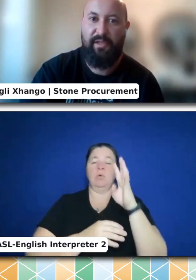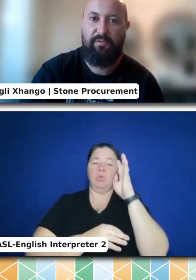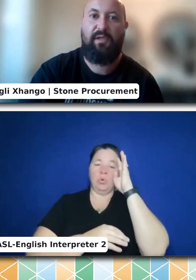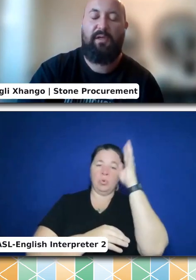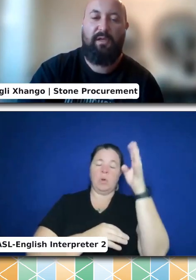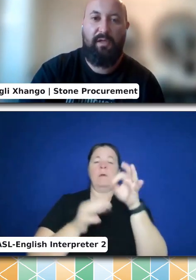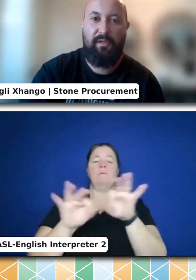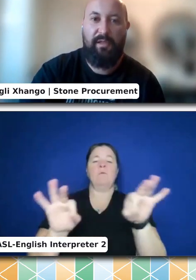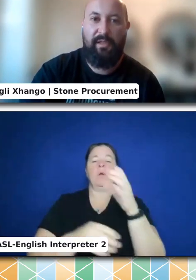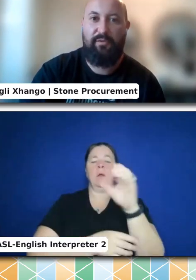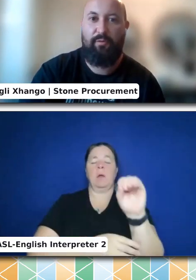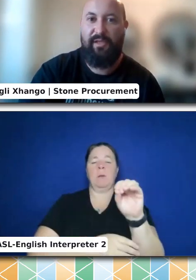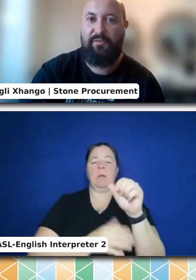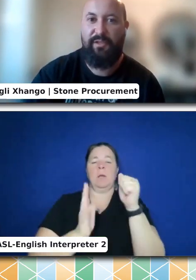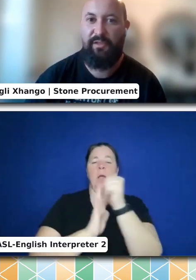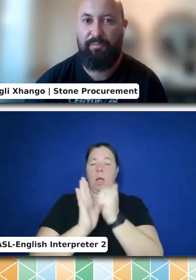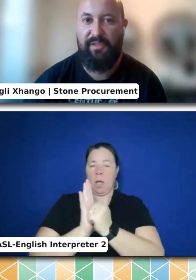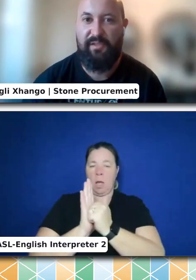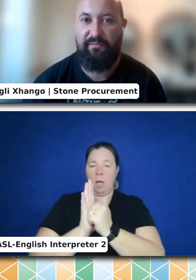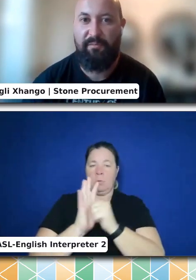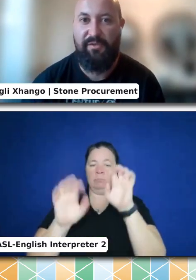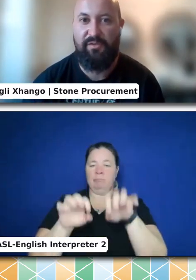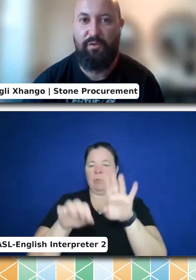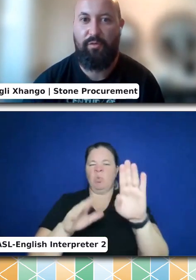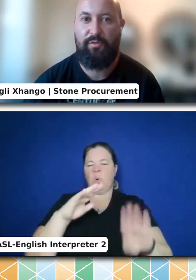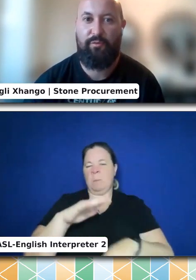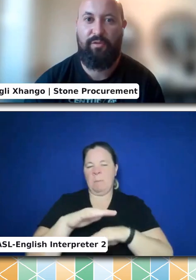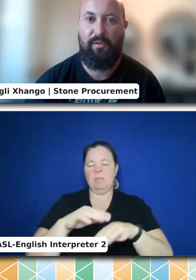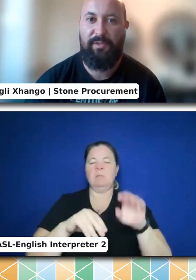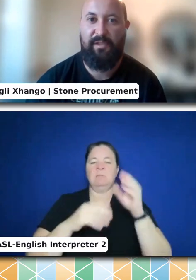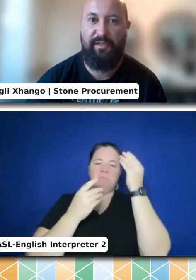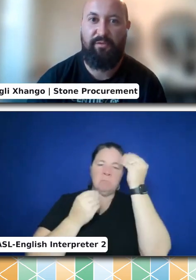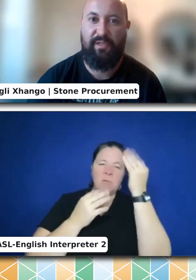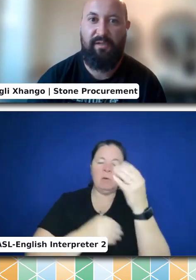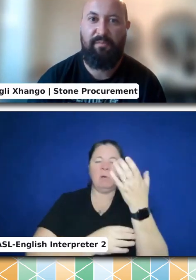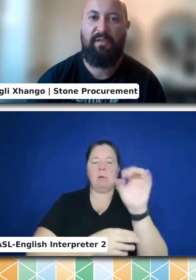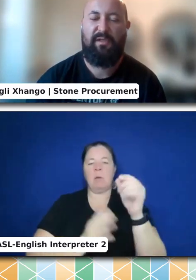Uh, and you'll be entering in your basic information. So, your company legal name.